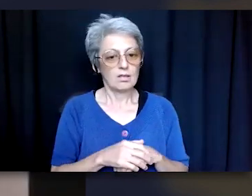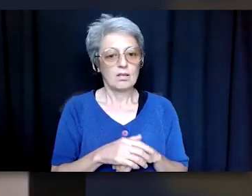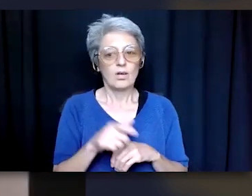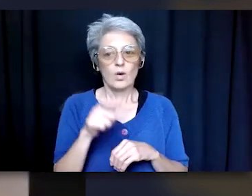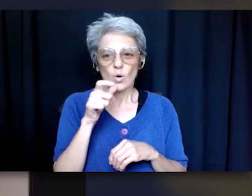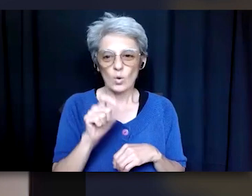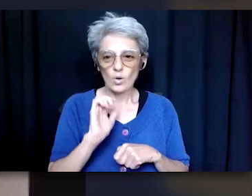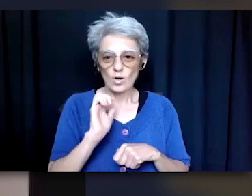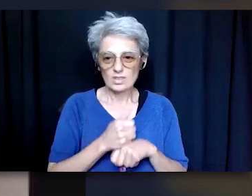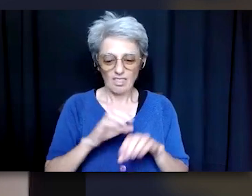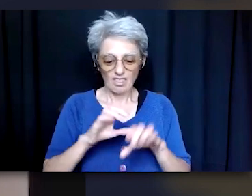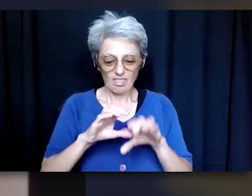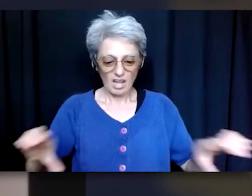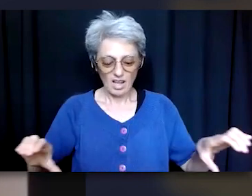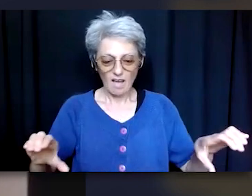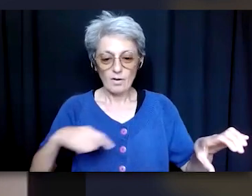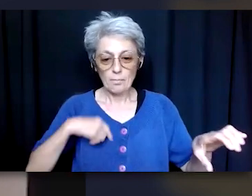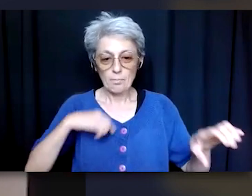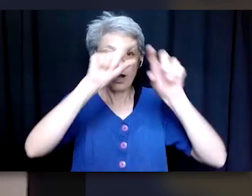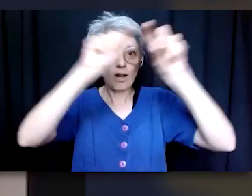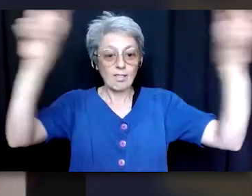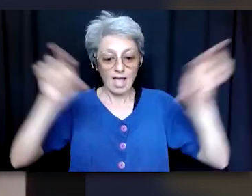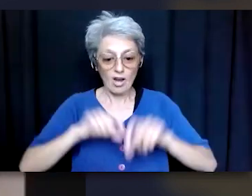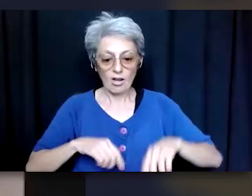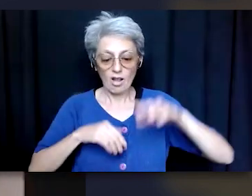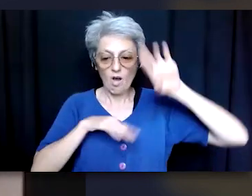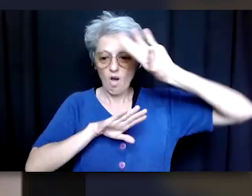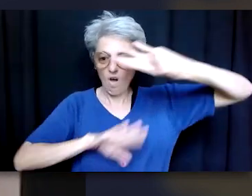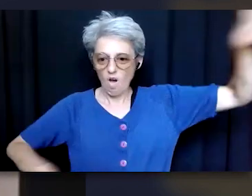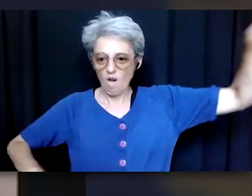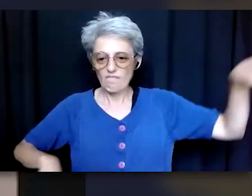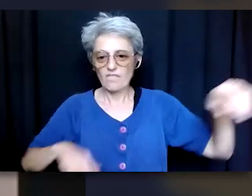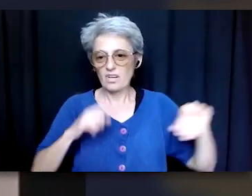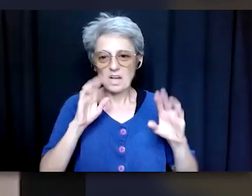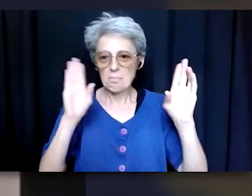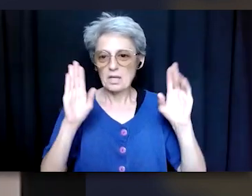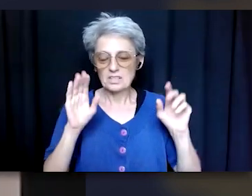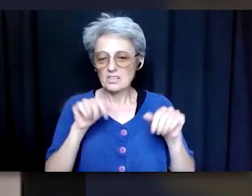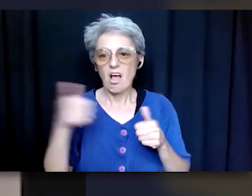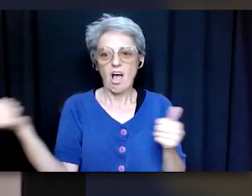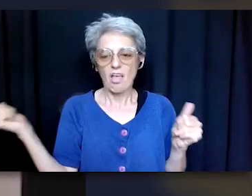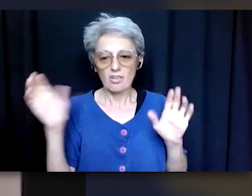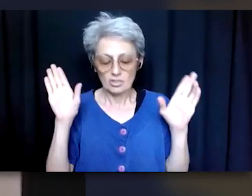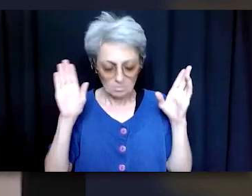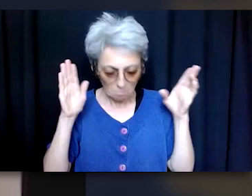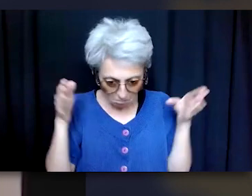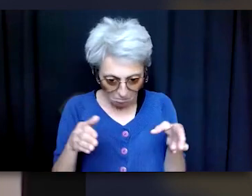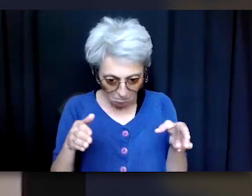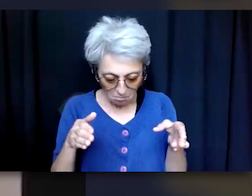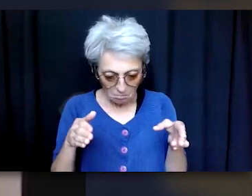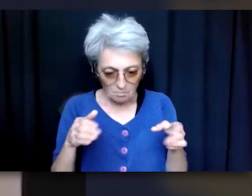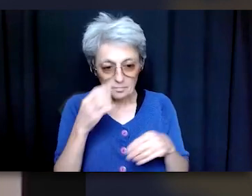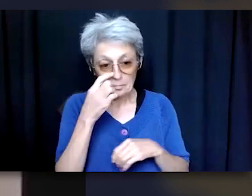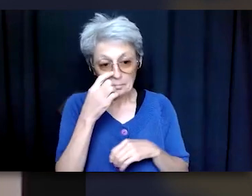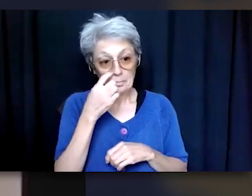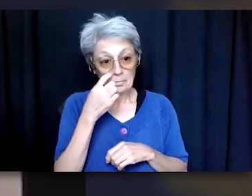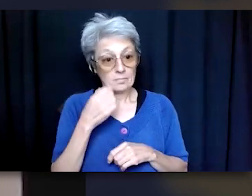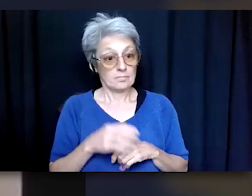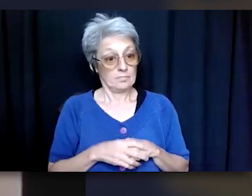And so if we just turn everything over to these tools, I don’t want my kids learning